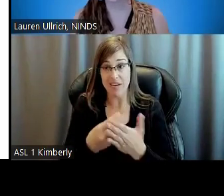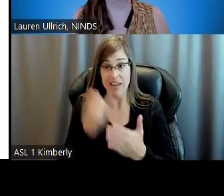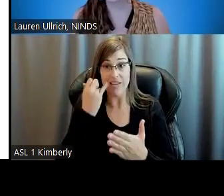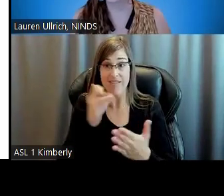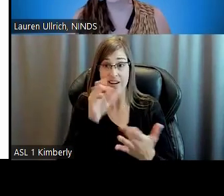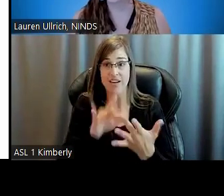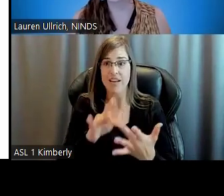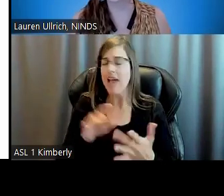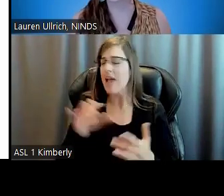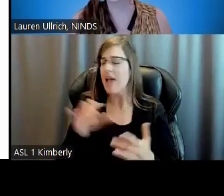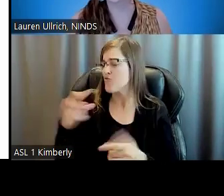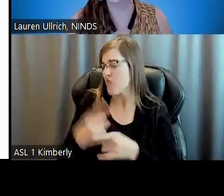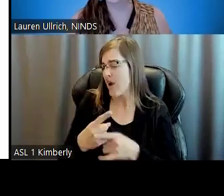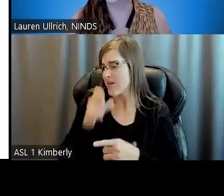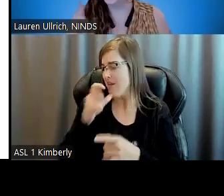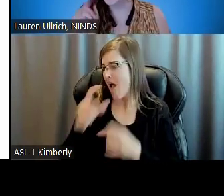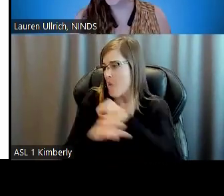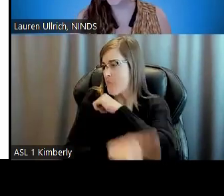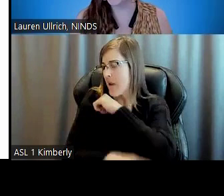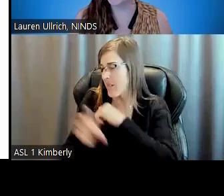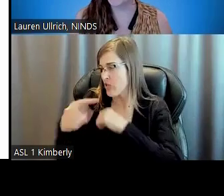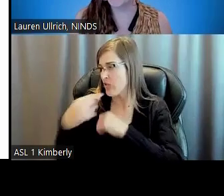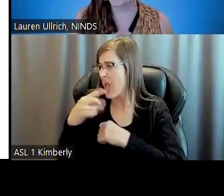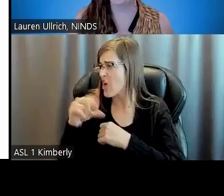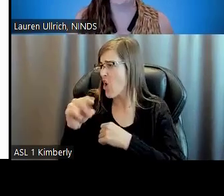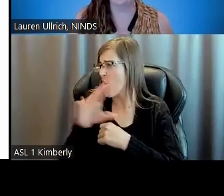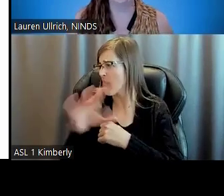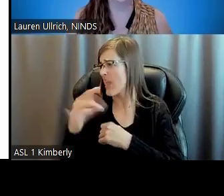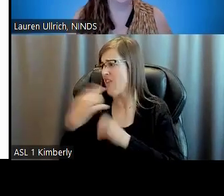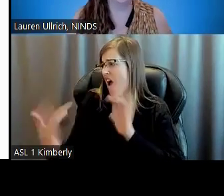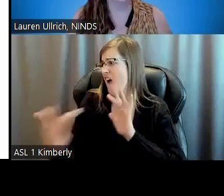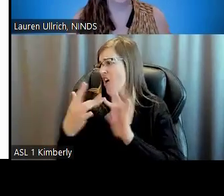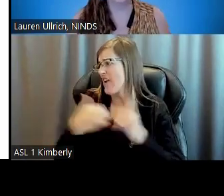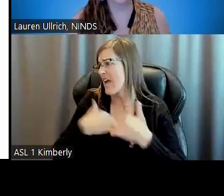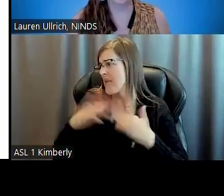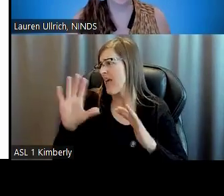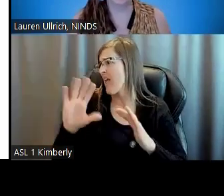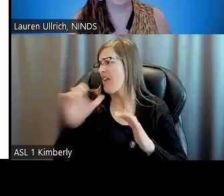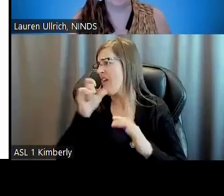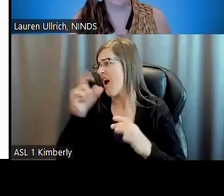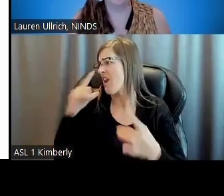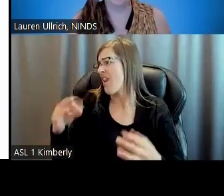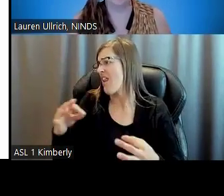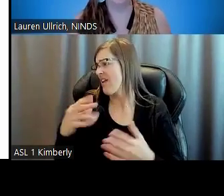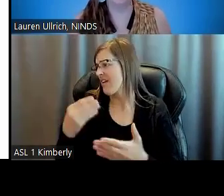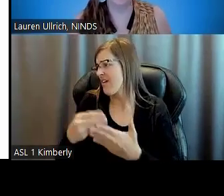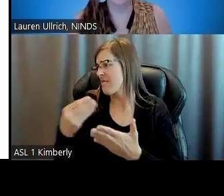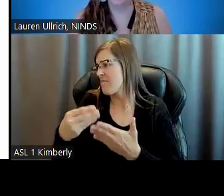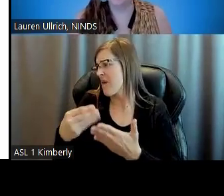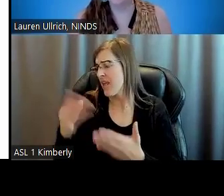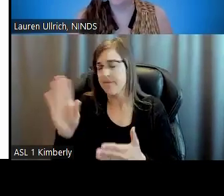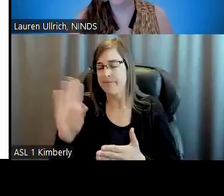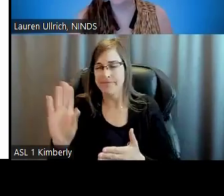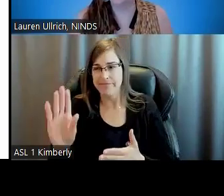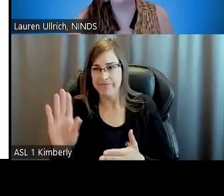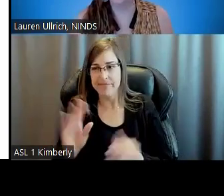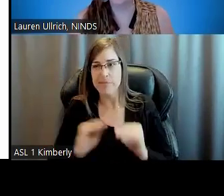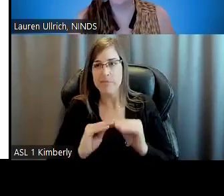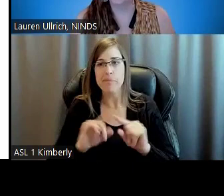to penalize you and say, "Oh, this person didn't e-mail me." But it's more about .. . it's an easy way to avoid